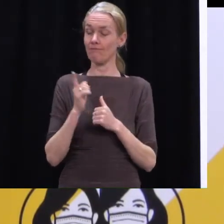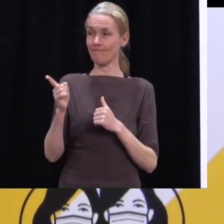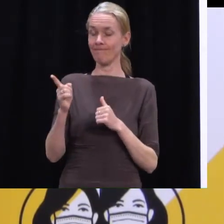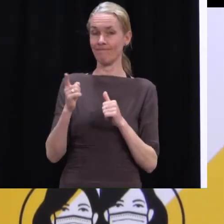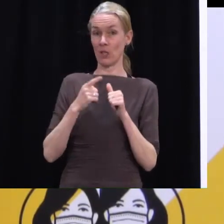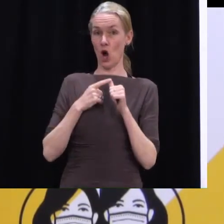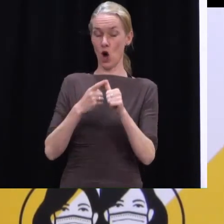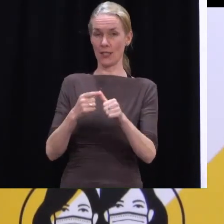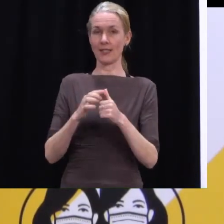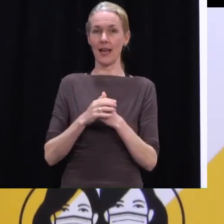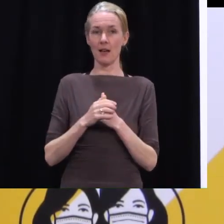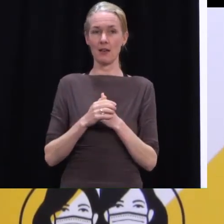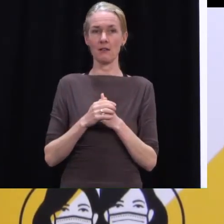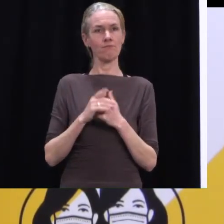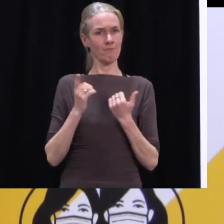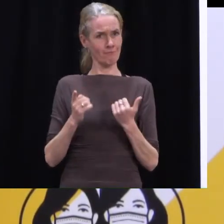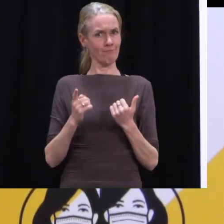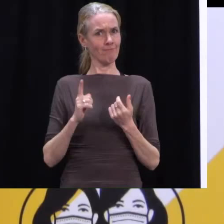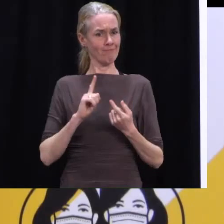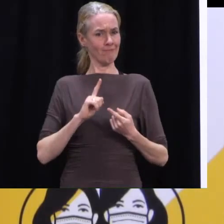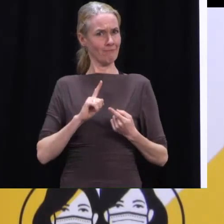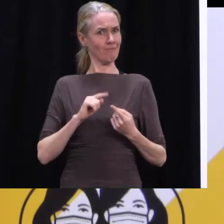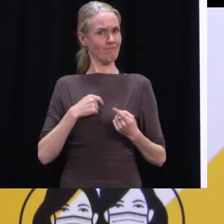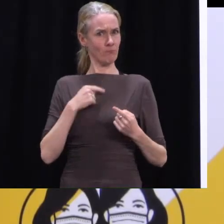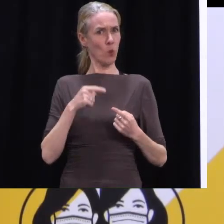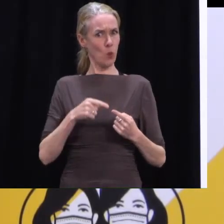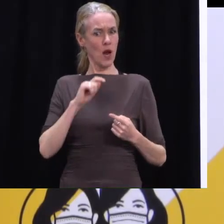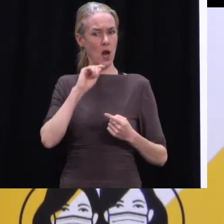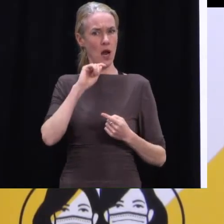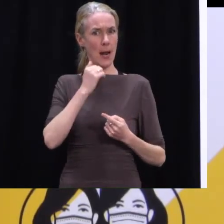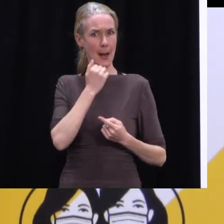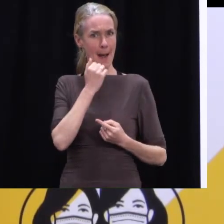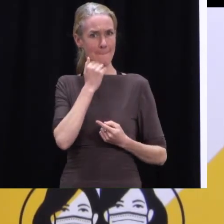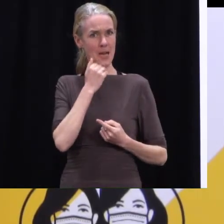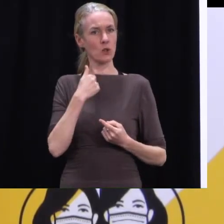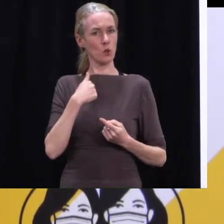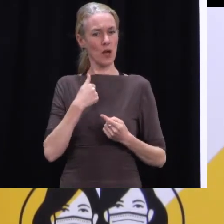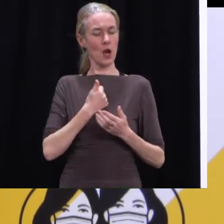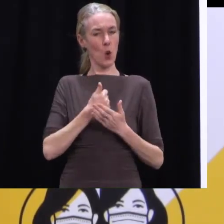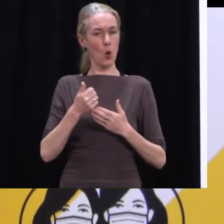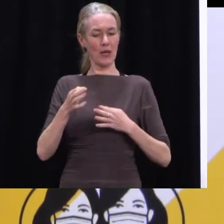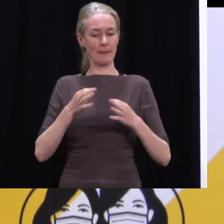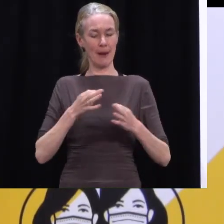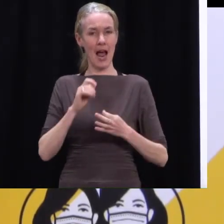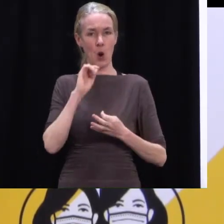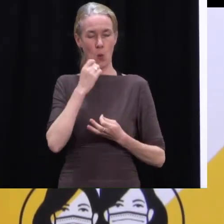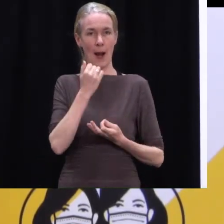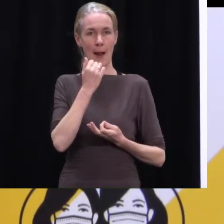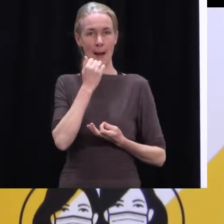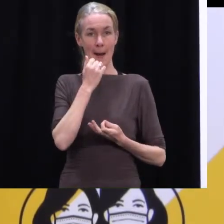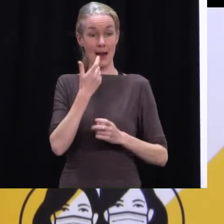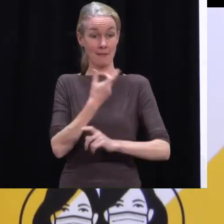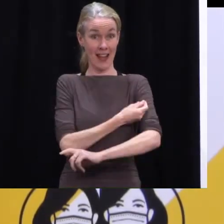with it? >> For our vaccine strategy we've always said that in the latter part of the year we ramp up. September is really